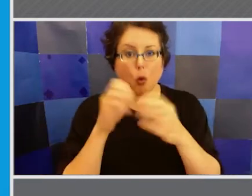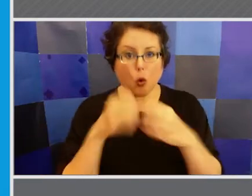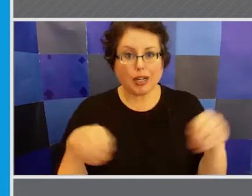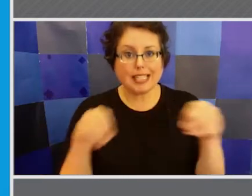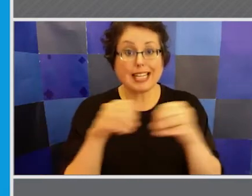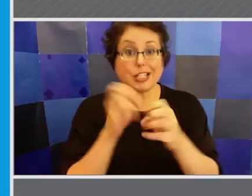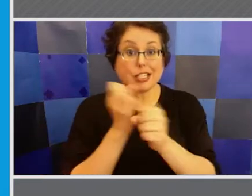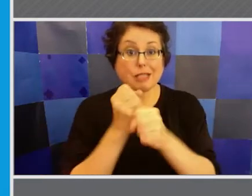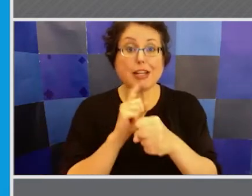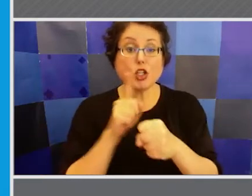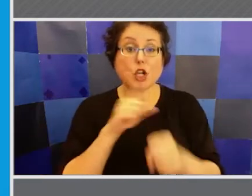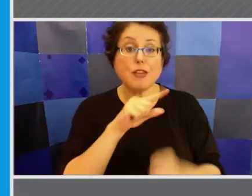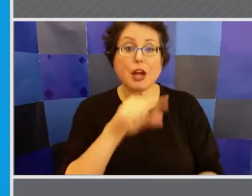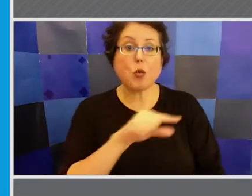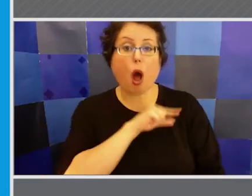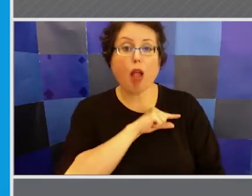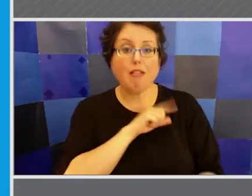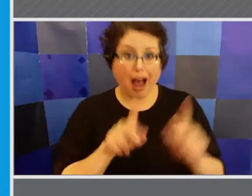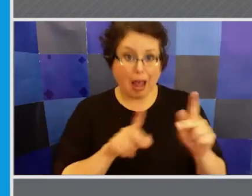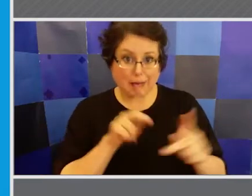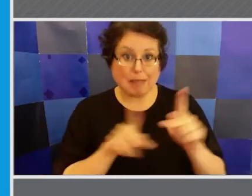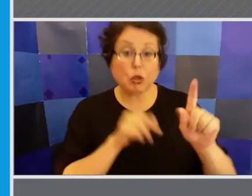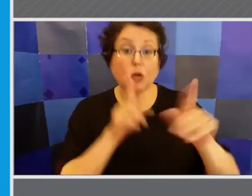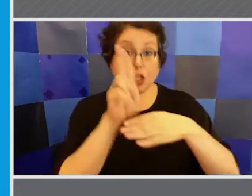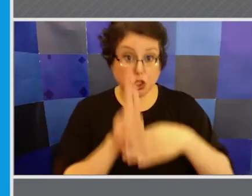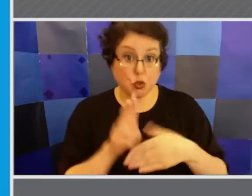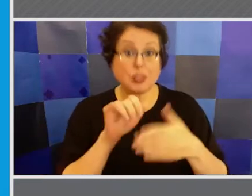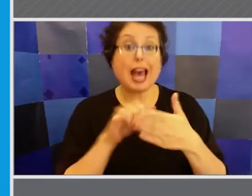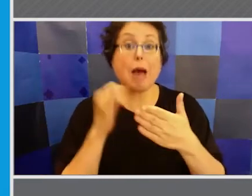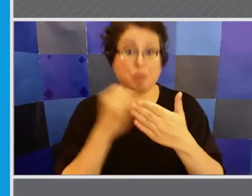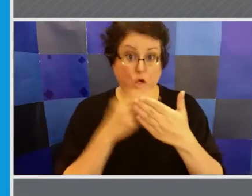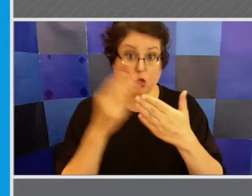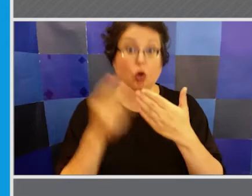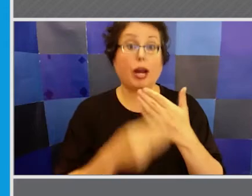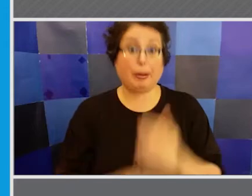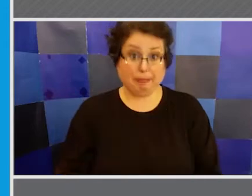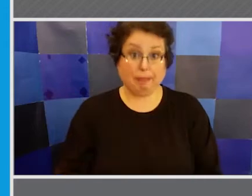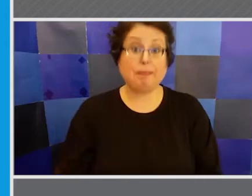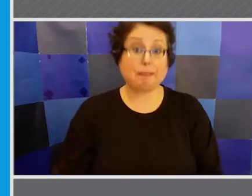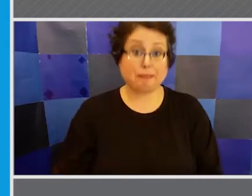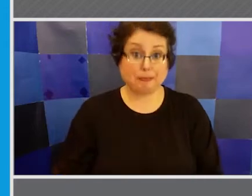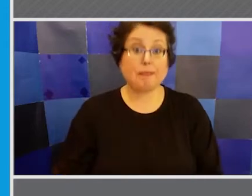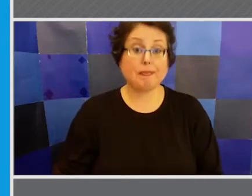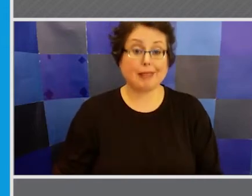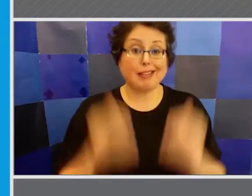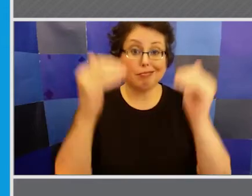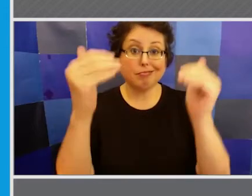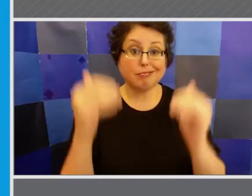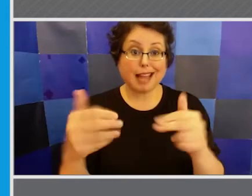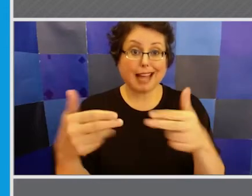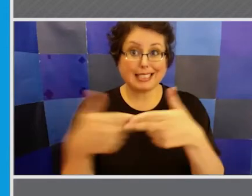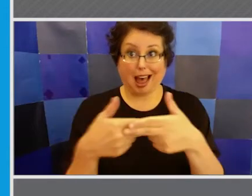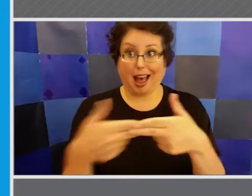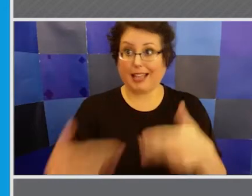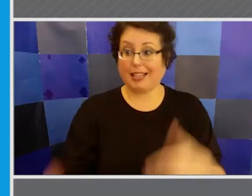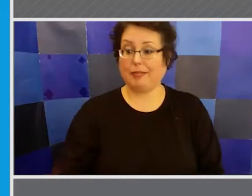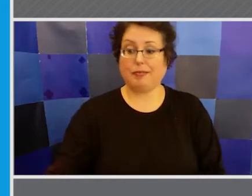avail themselves of the program actually qualify for the services. Excellent.